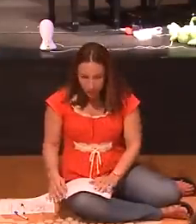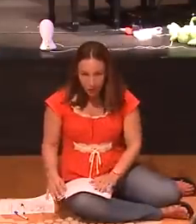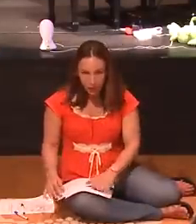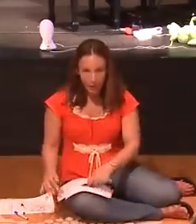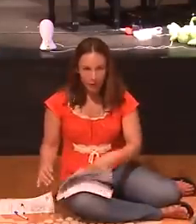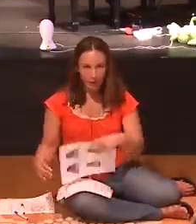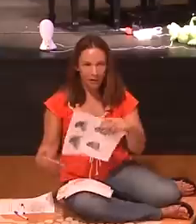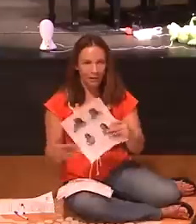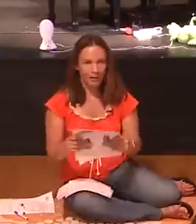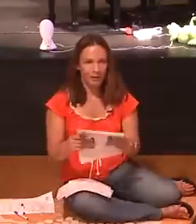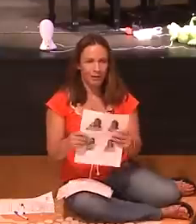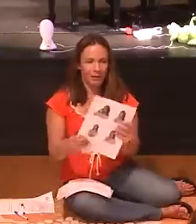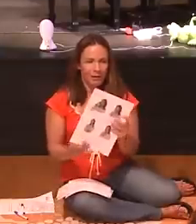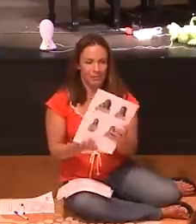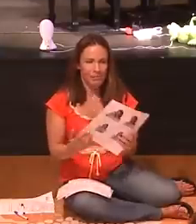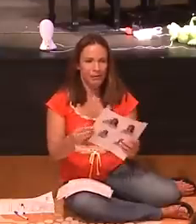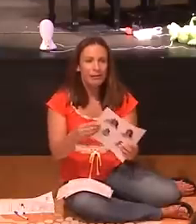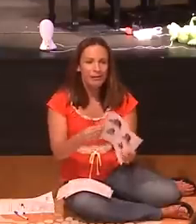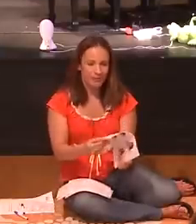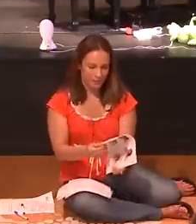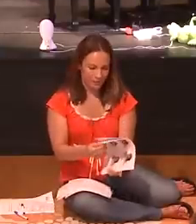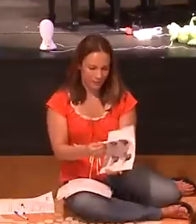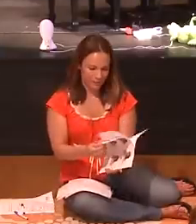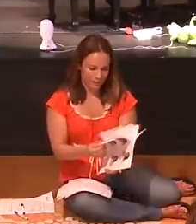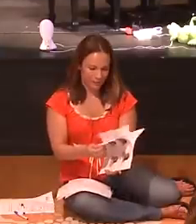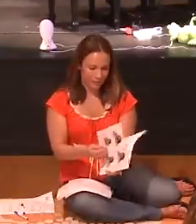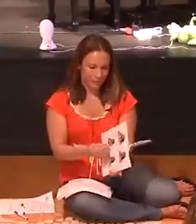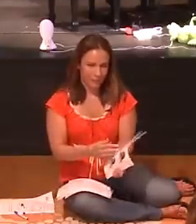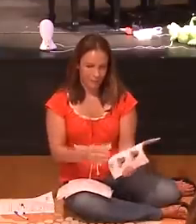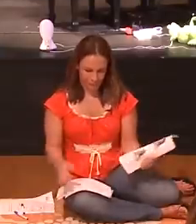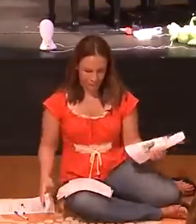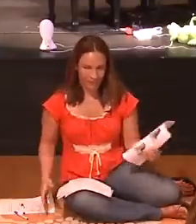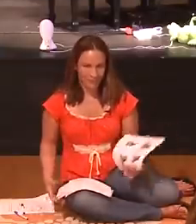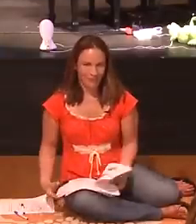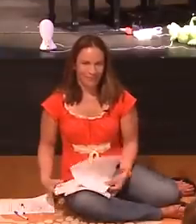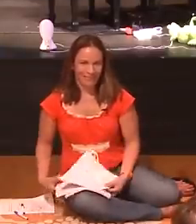My mother-in-law is from New York and we watched Signing Time when we were flying.